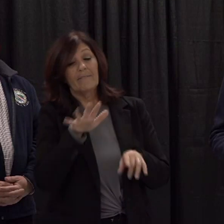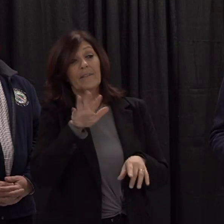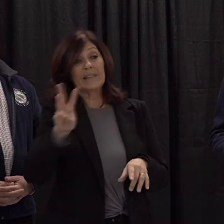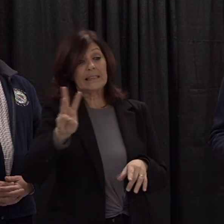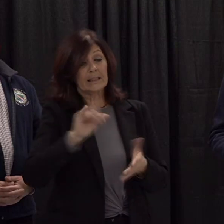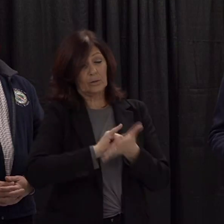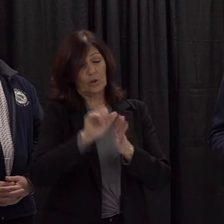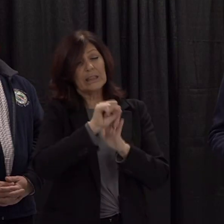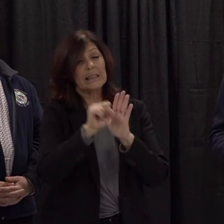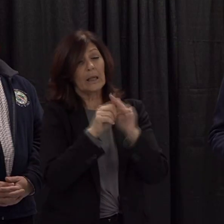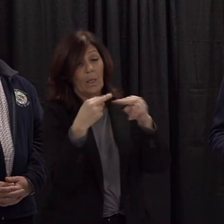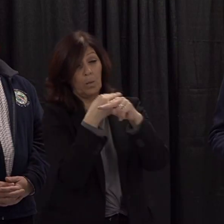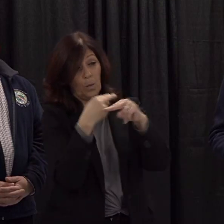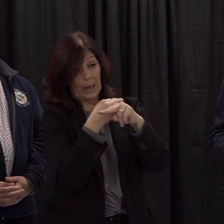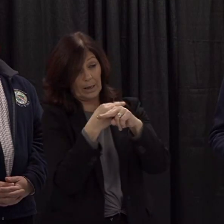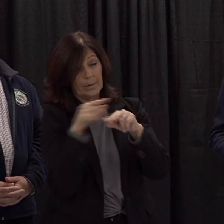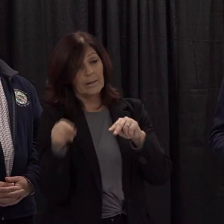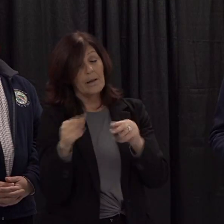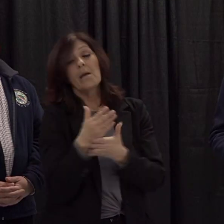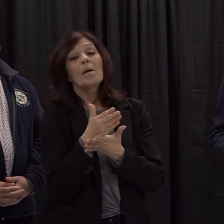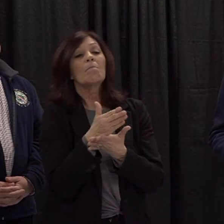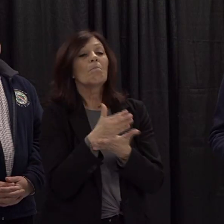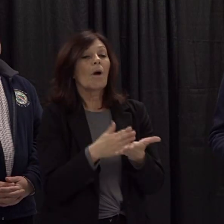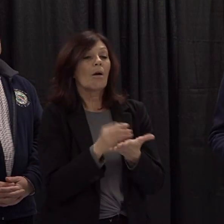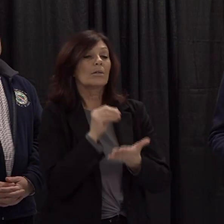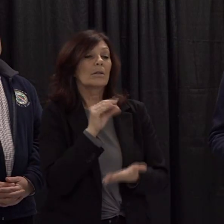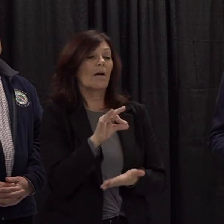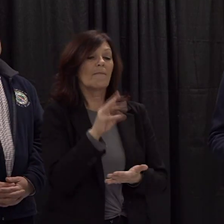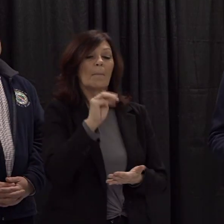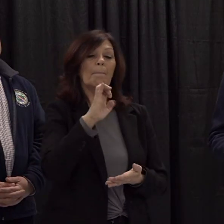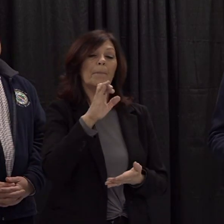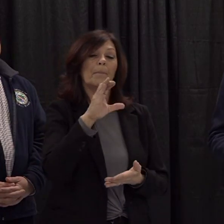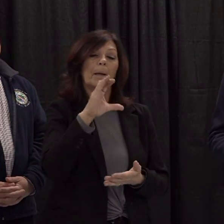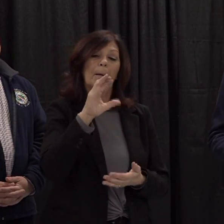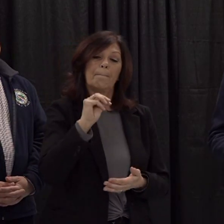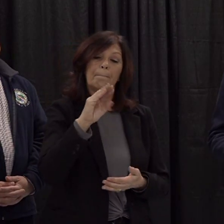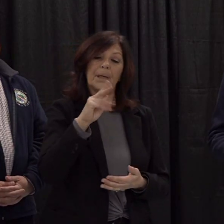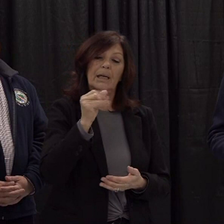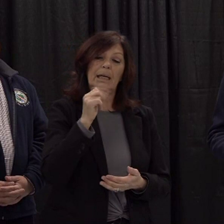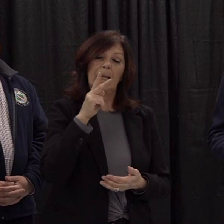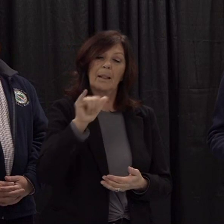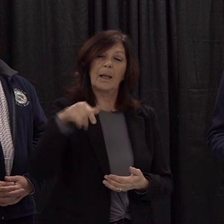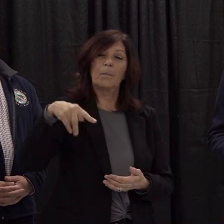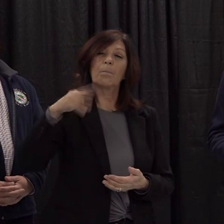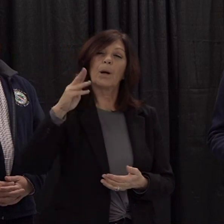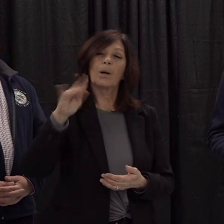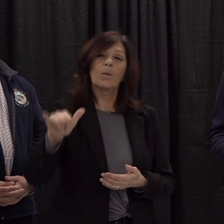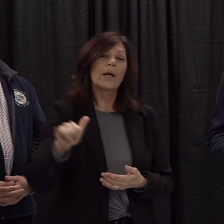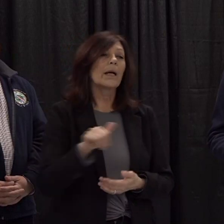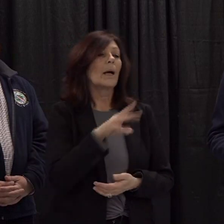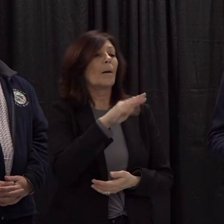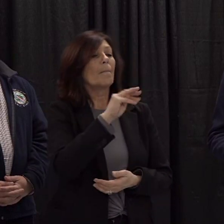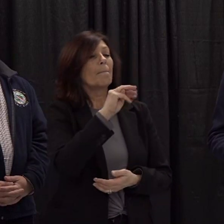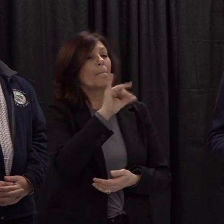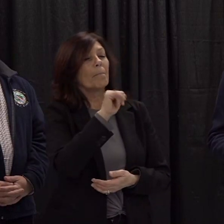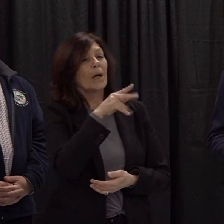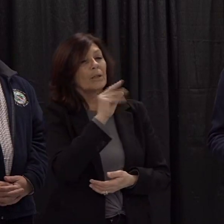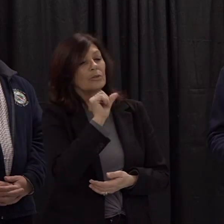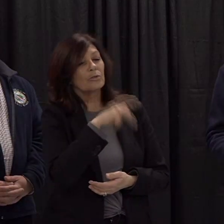They threw away and parts of McKinley Pkwy, Milestrip, Abbott Rd, southwestern we we've been able